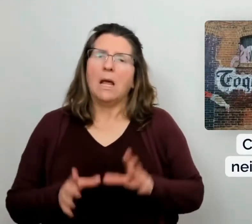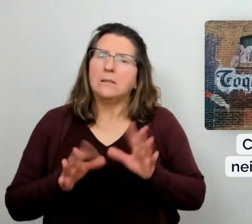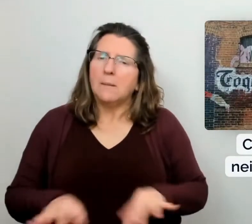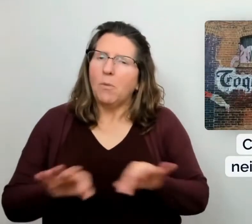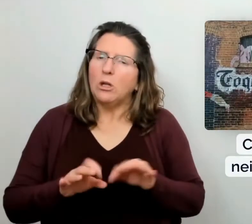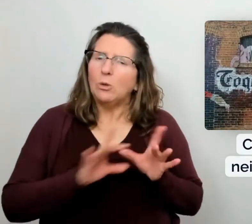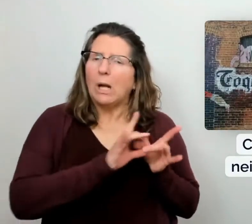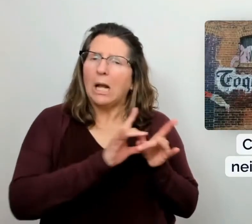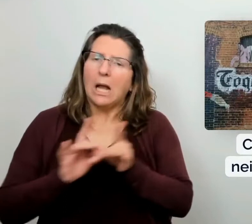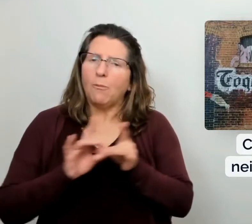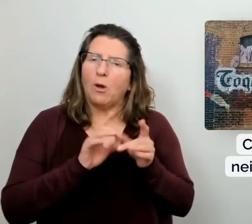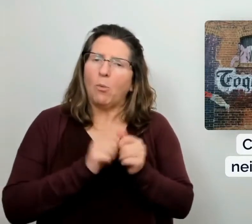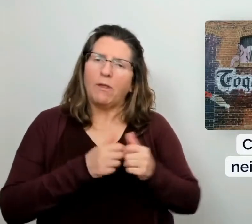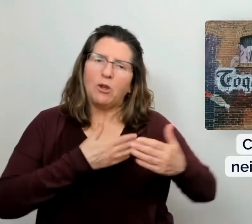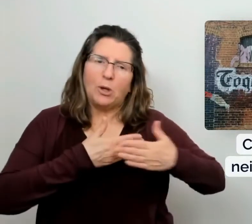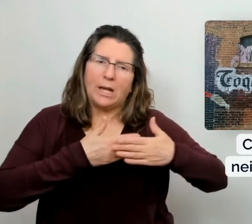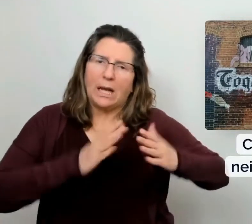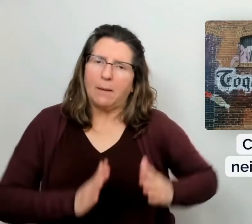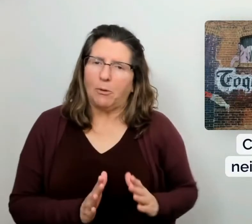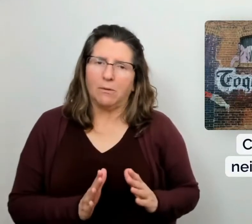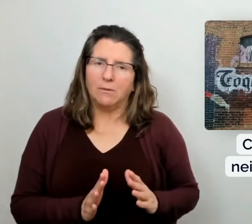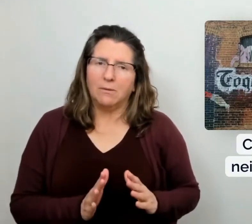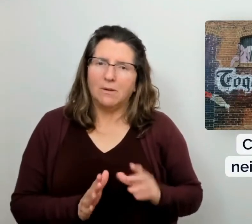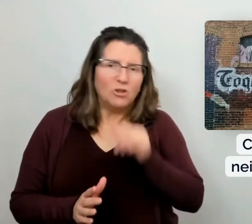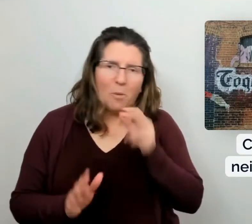Collaborating with a neighbour is very effective. I don't mean your next door neighbour!